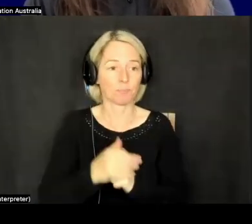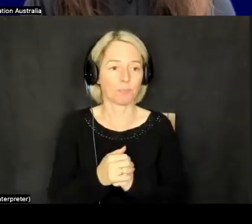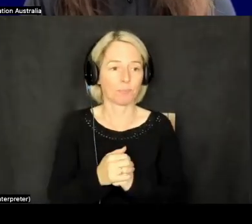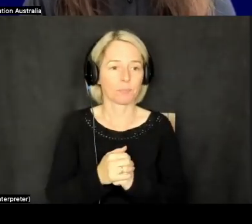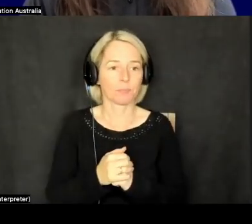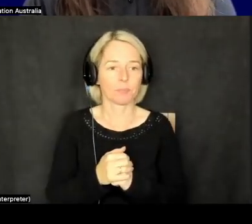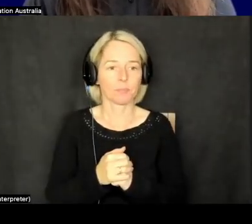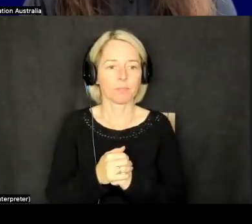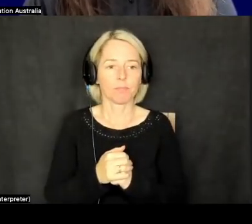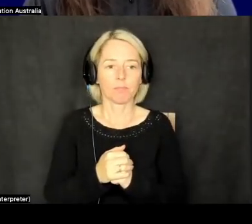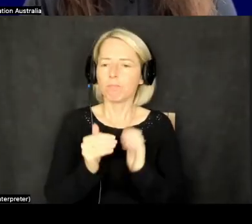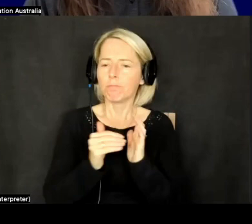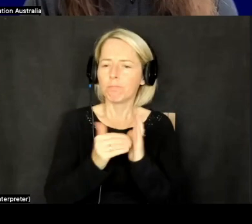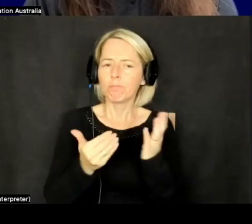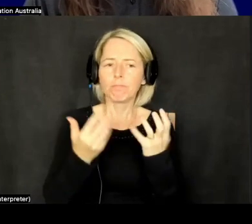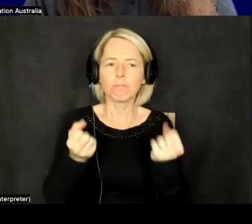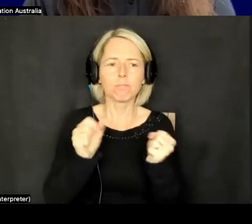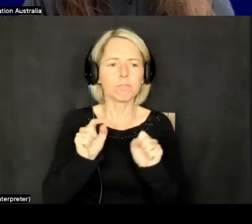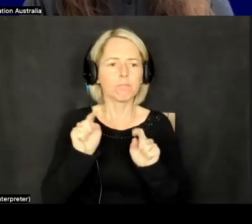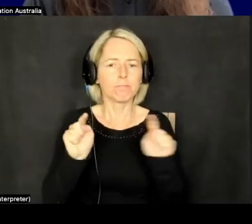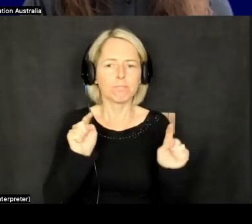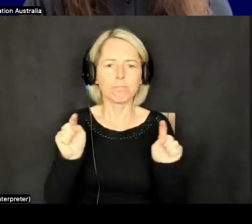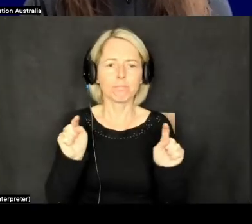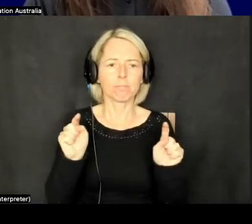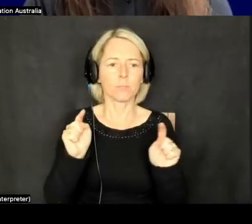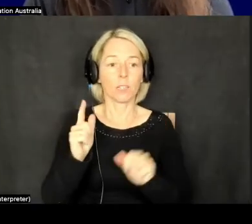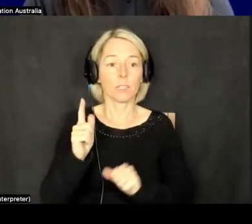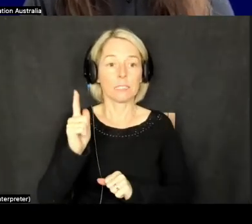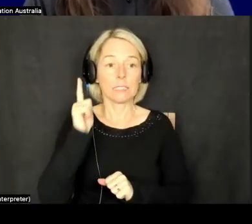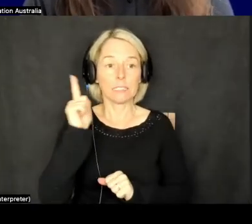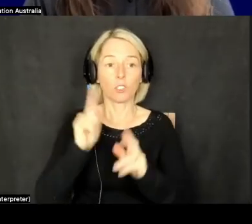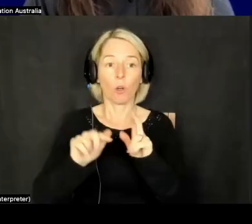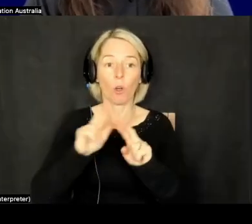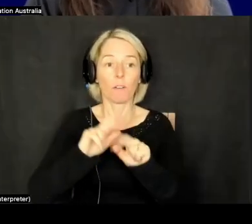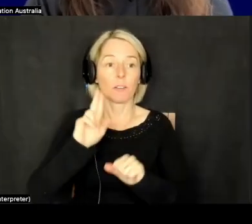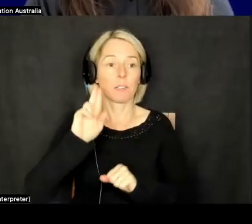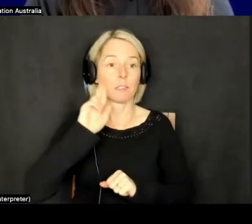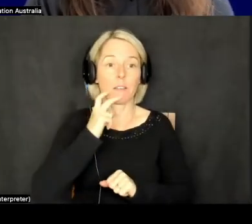it is very rare to find a teacher of the deafblind. You are more likely to find a